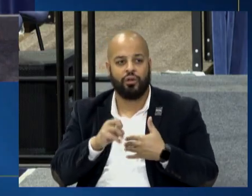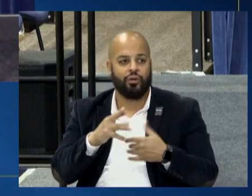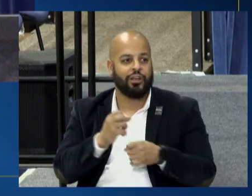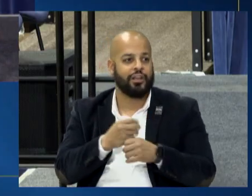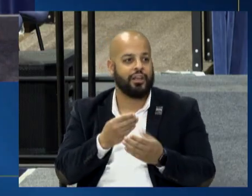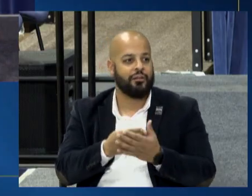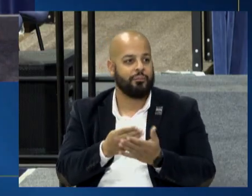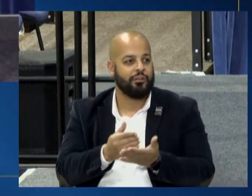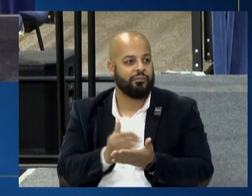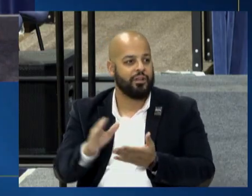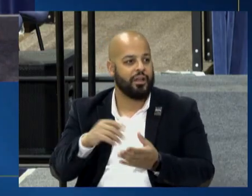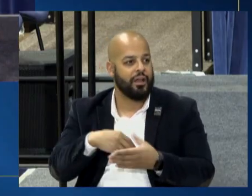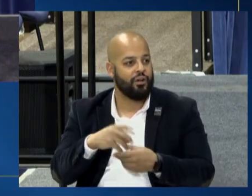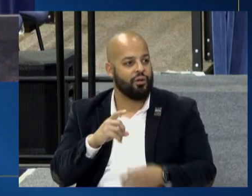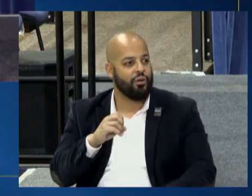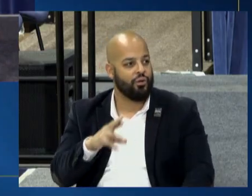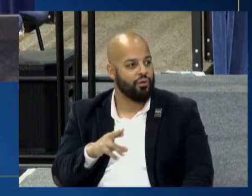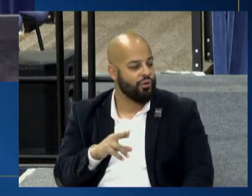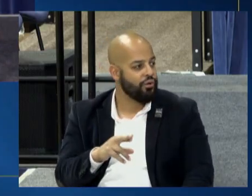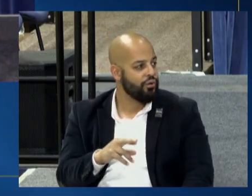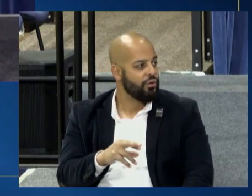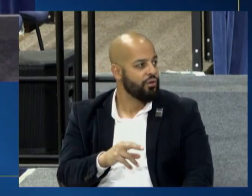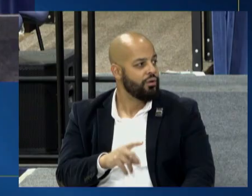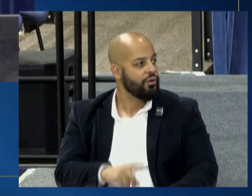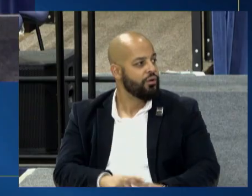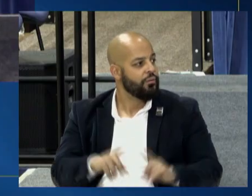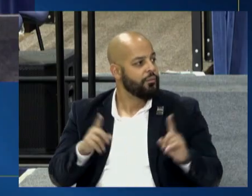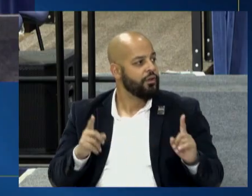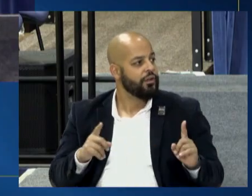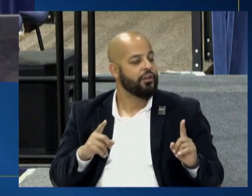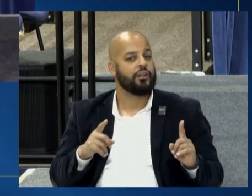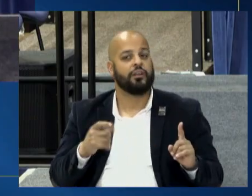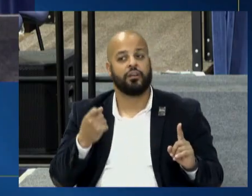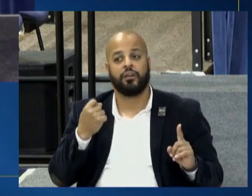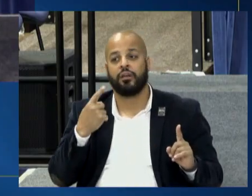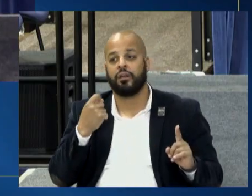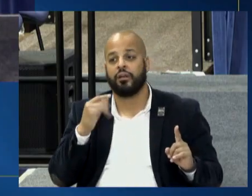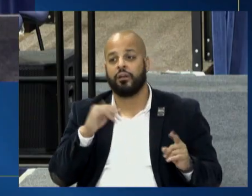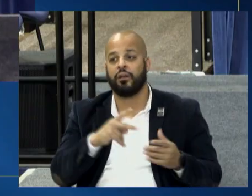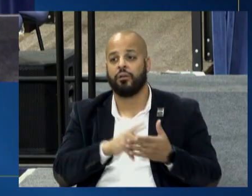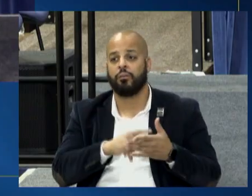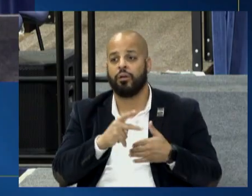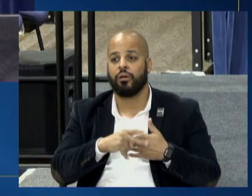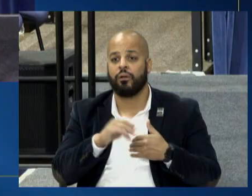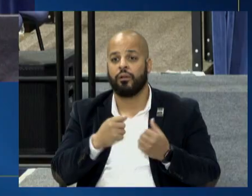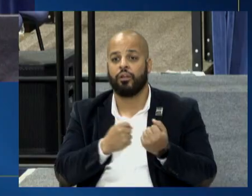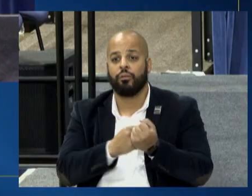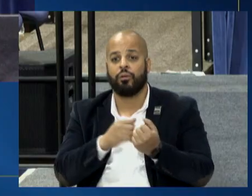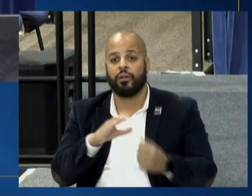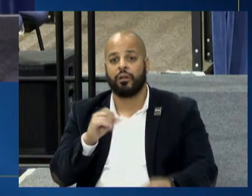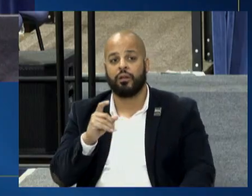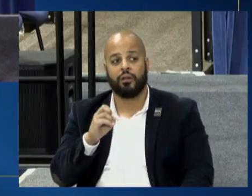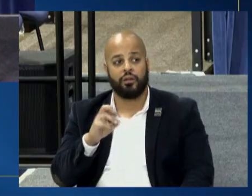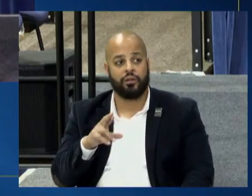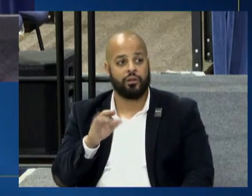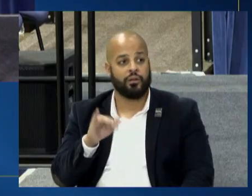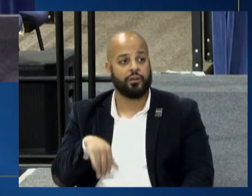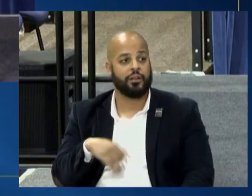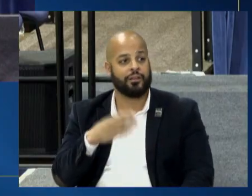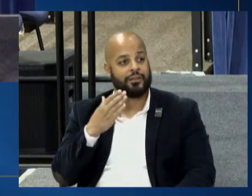Susan Monarez: We are. Stephen Konya: So, don't worry, money's coming. But as far as the programs that support the Cancer Moonshot, I know some of them are directly obvious -- Susan Monarez: Yeah.